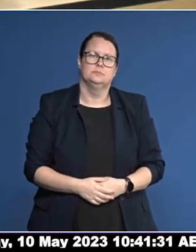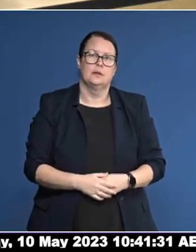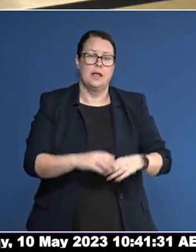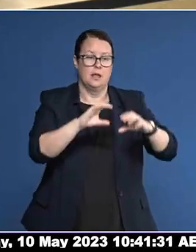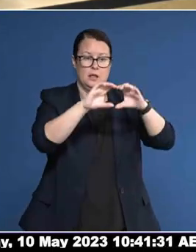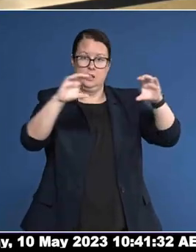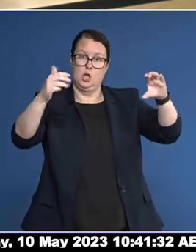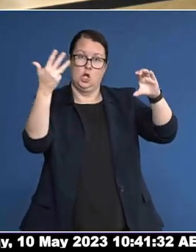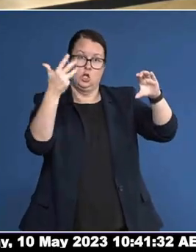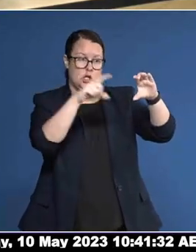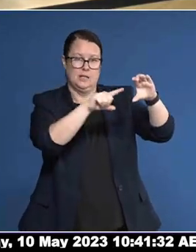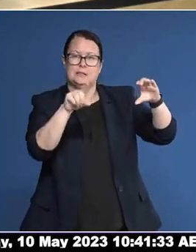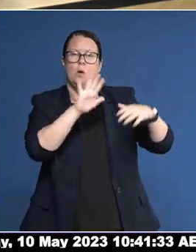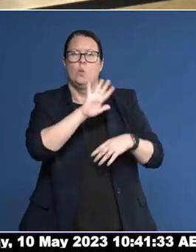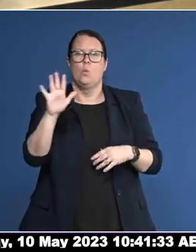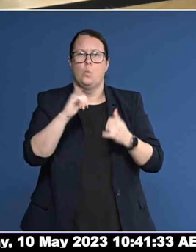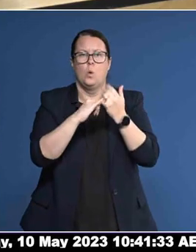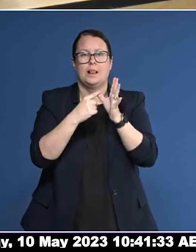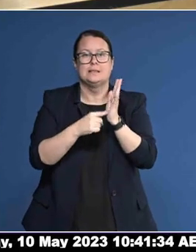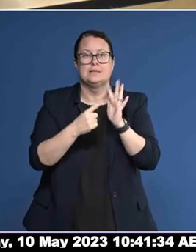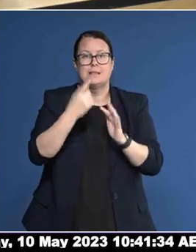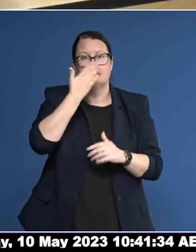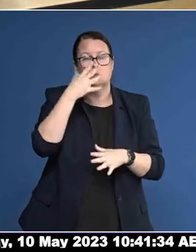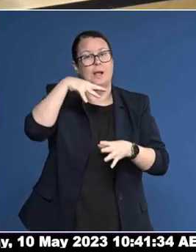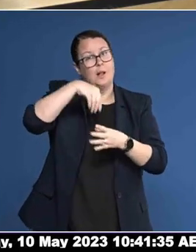'All State schools, including special schools, are required to make reasonable